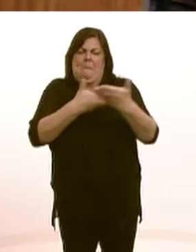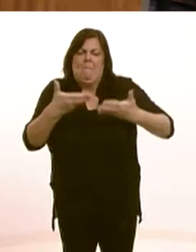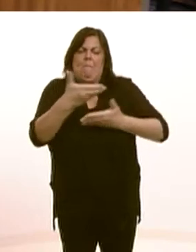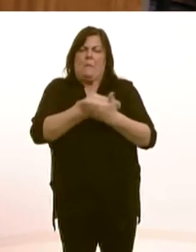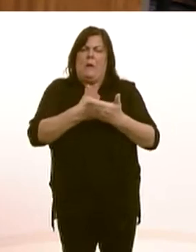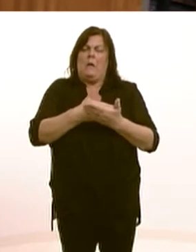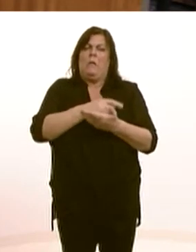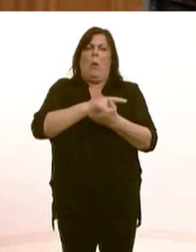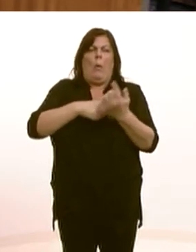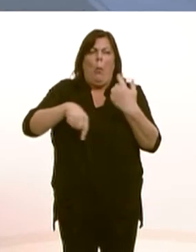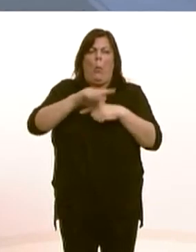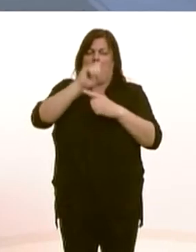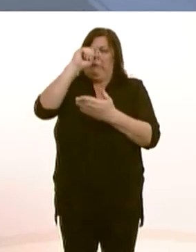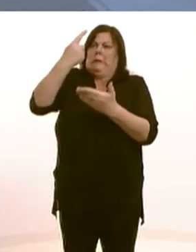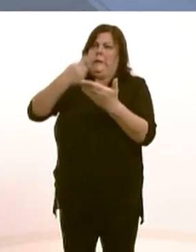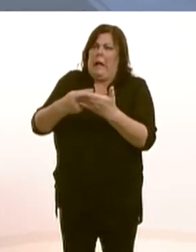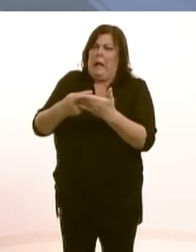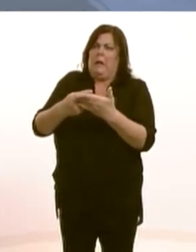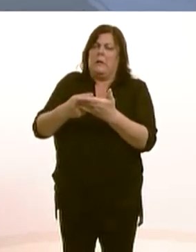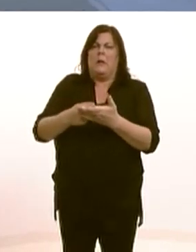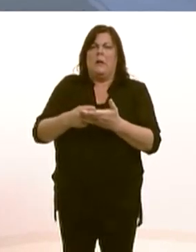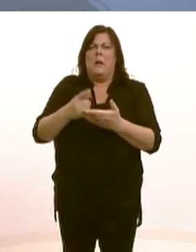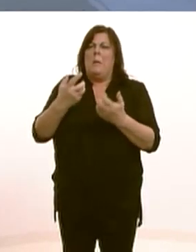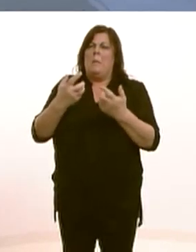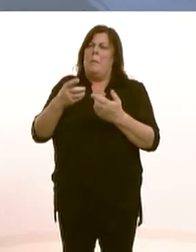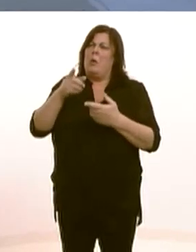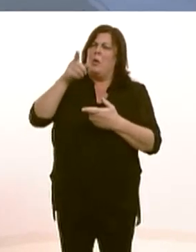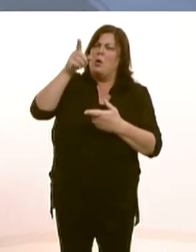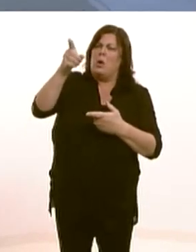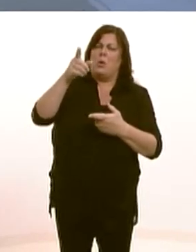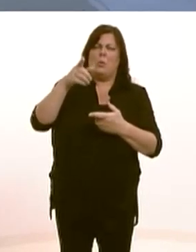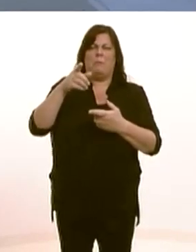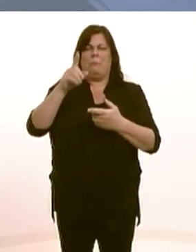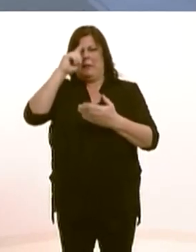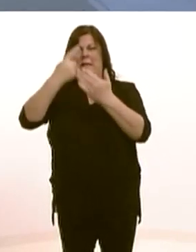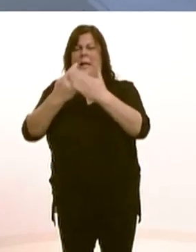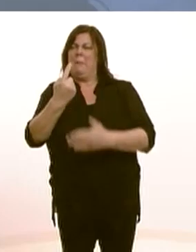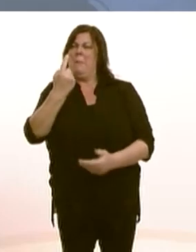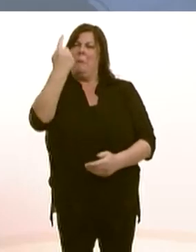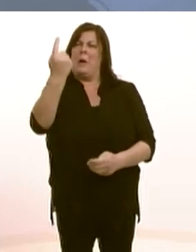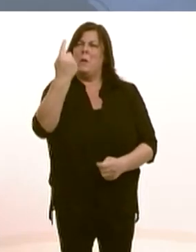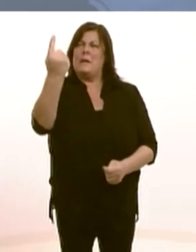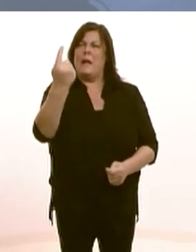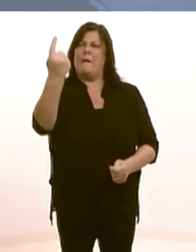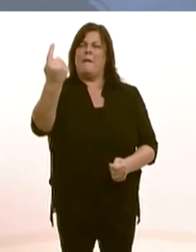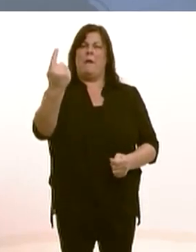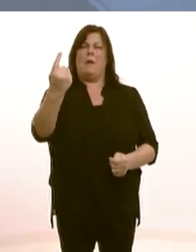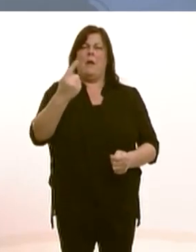as the lead on the Welsh Government can be taken seriously when you are discussing these matters in Westminster?